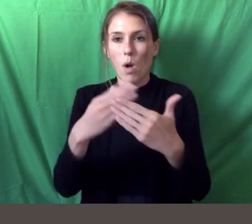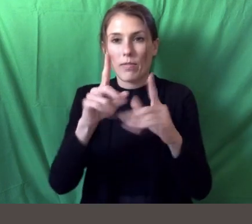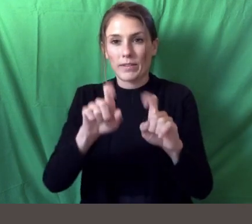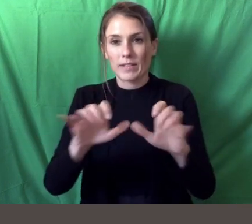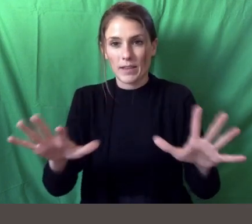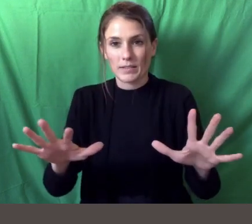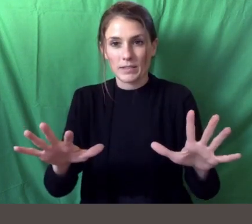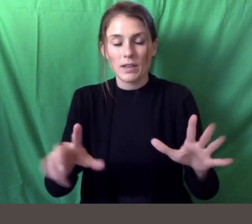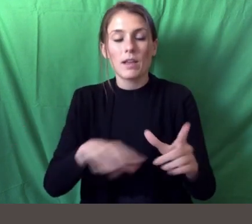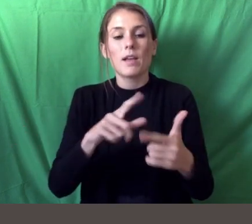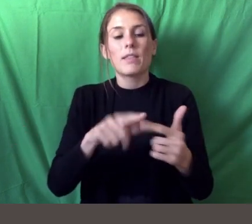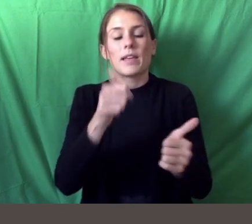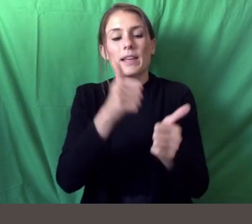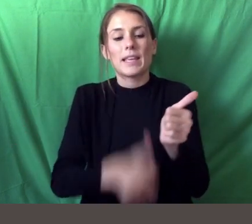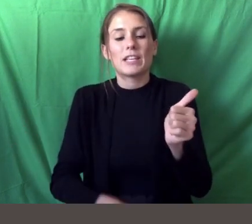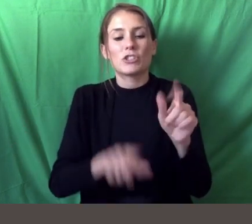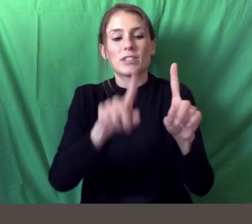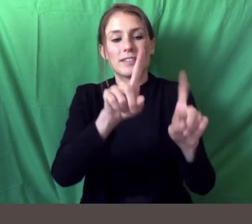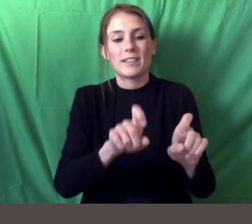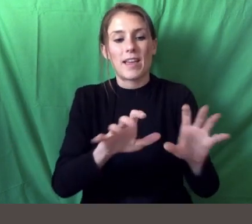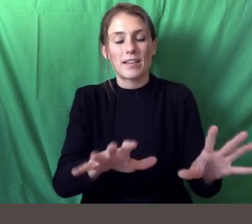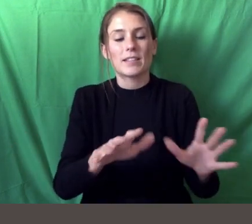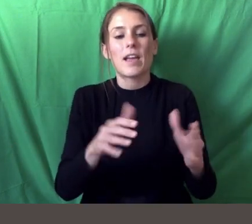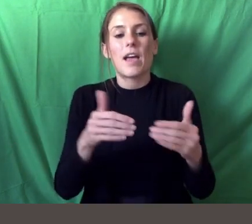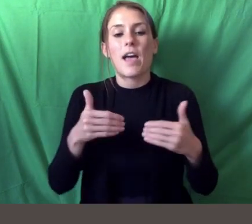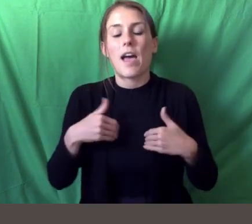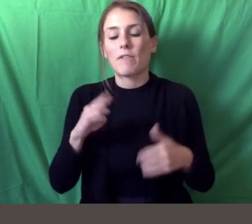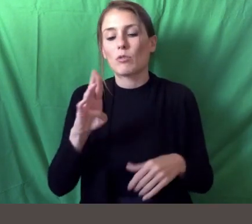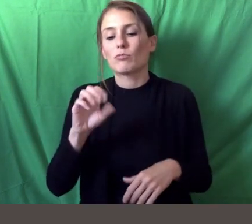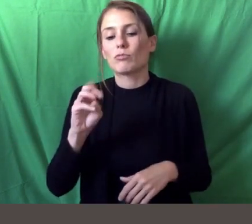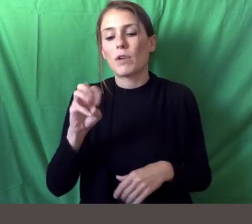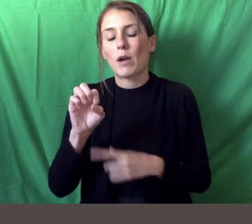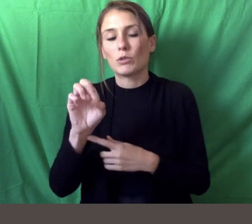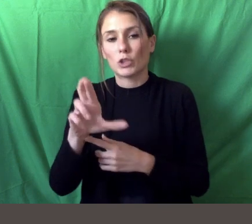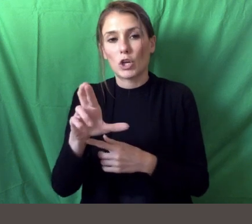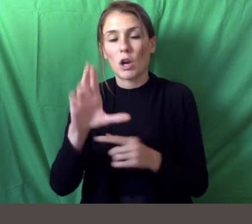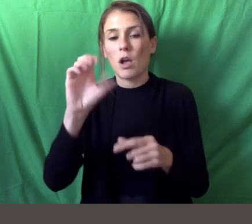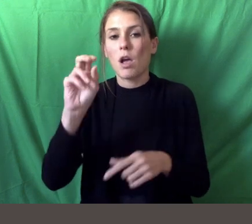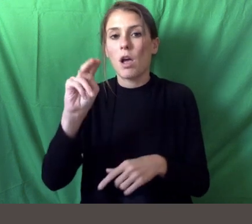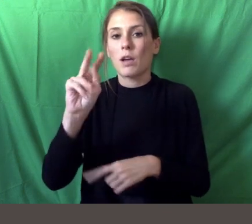Each test then creates a unique browser context within the browser instance,